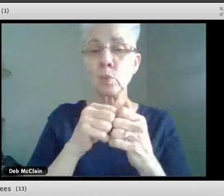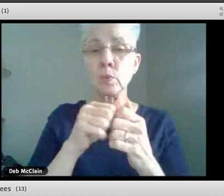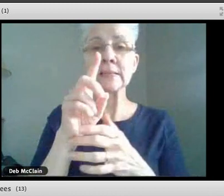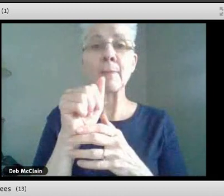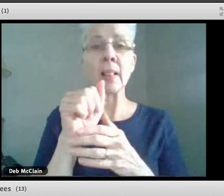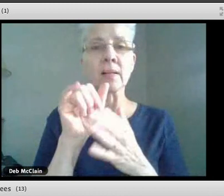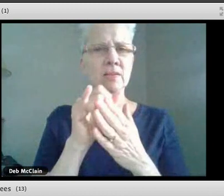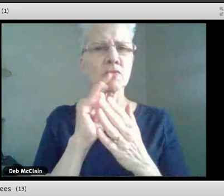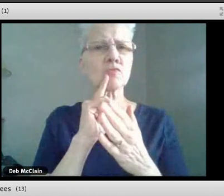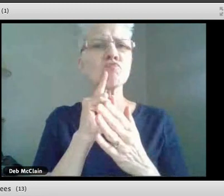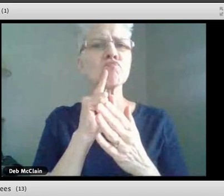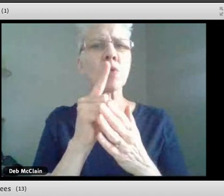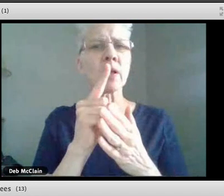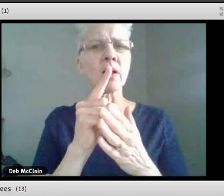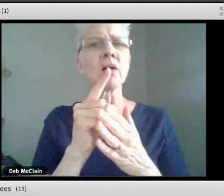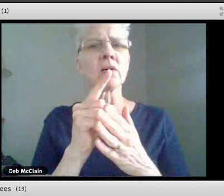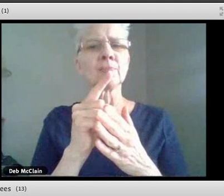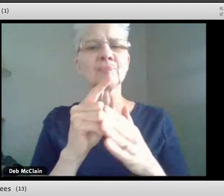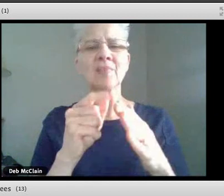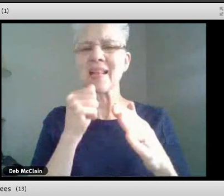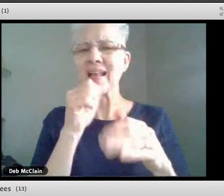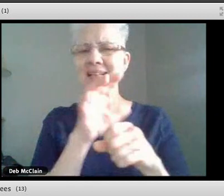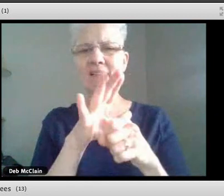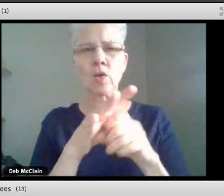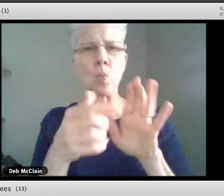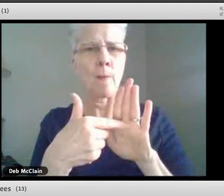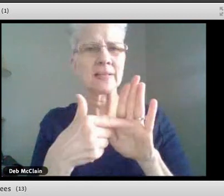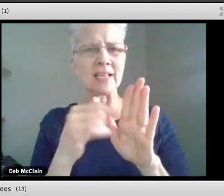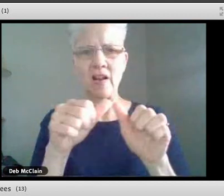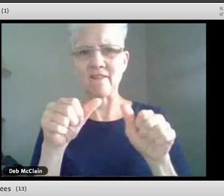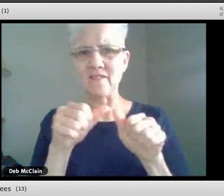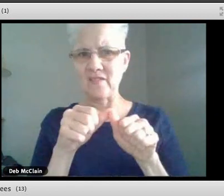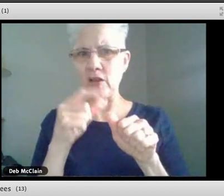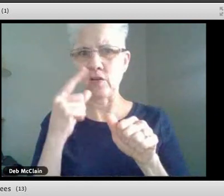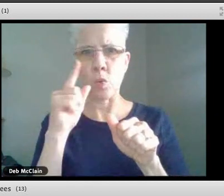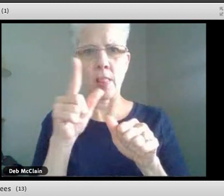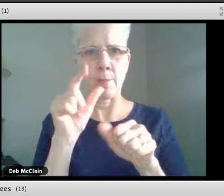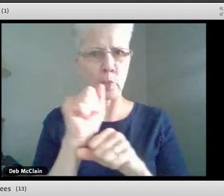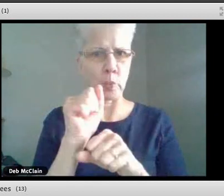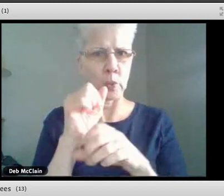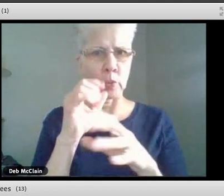there's a real under-representation in our field of people with disabilities.